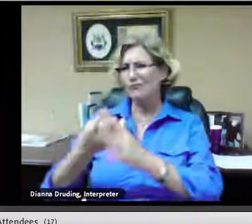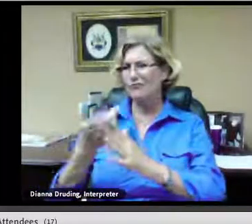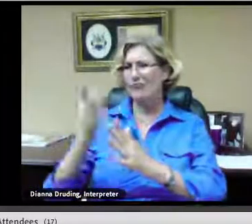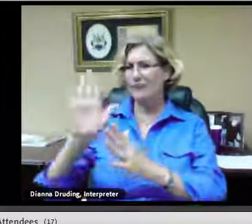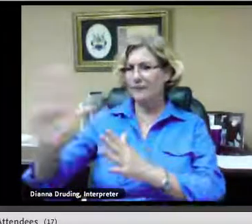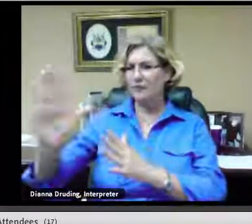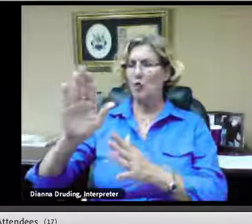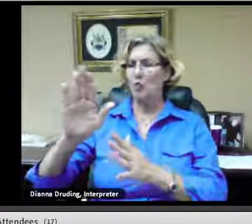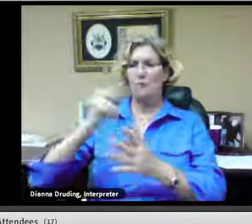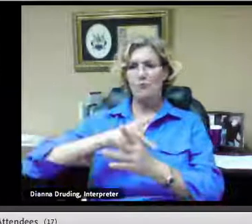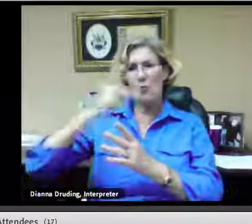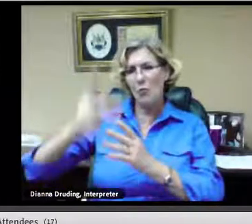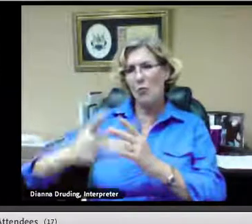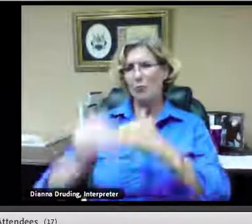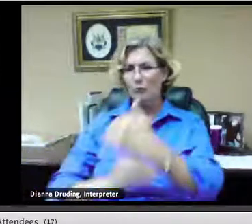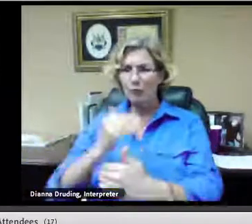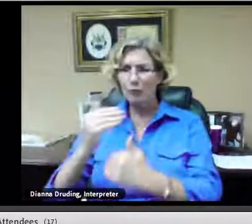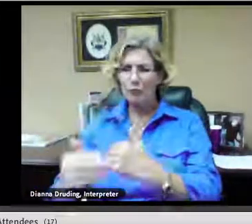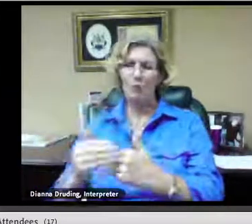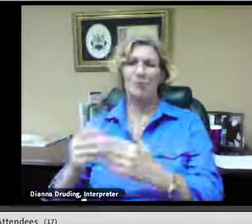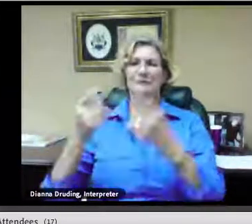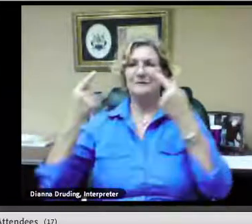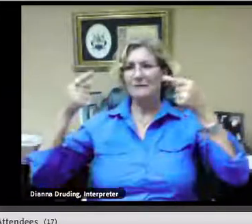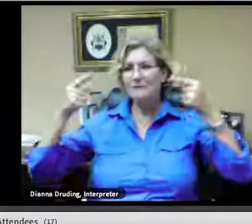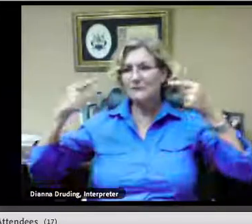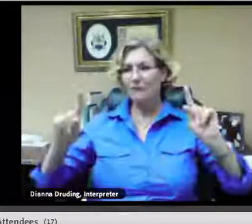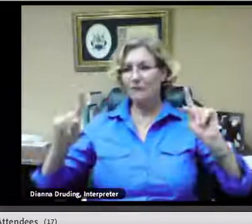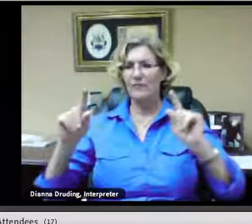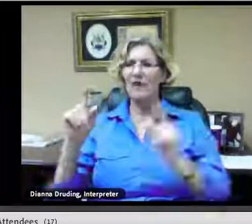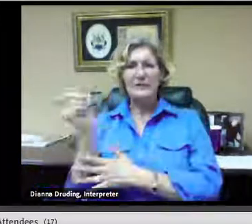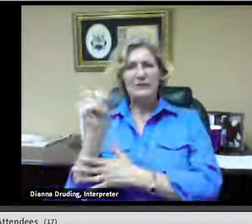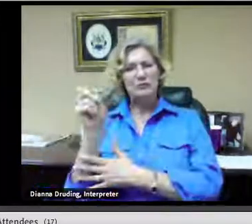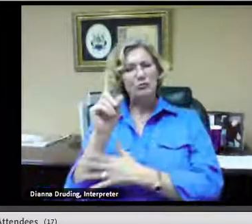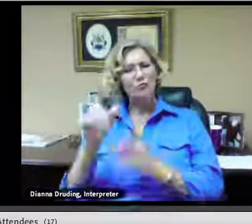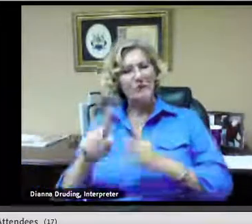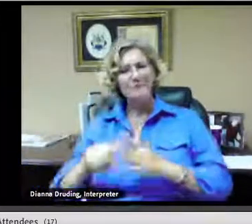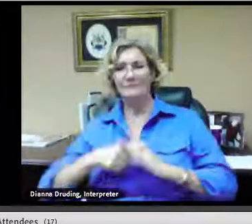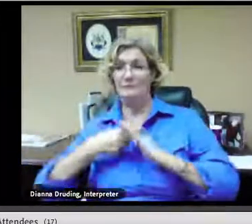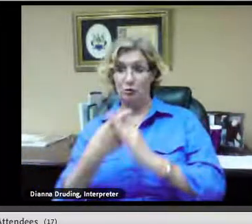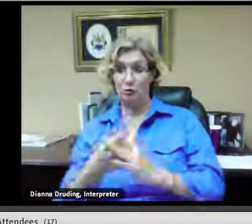The last line, I think, is the most profound for the scope of this webinar. So I'm going to repeat it again.